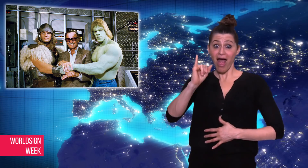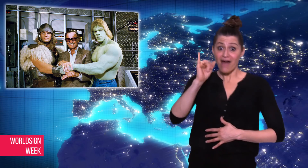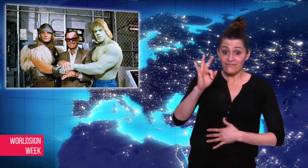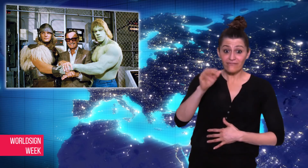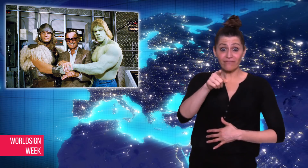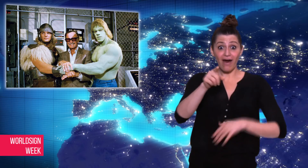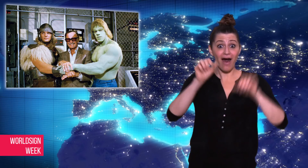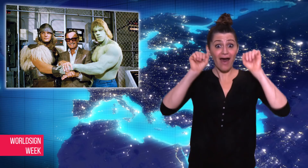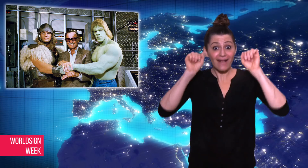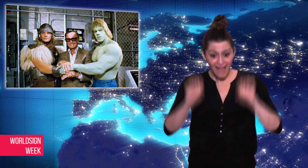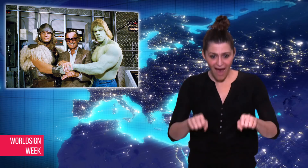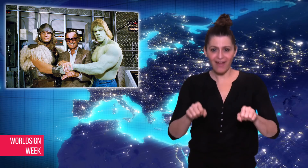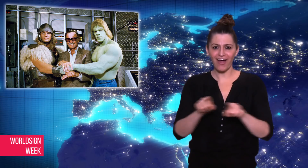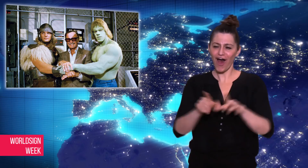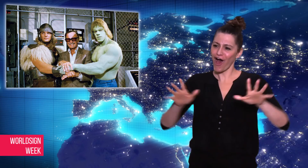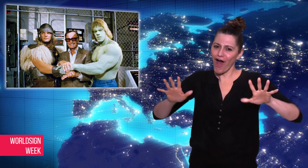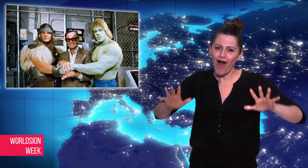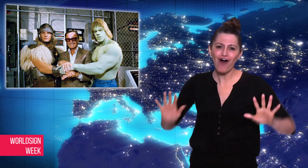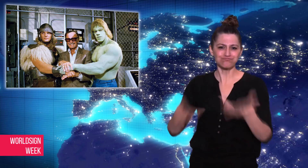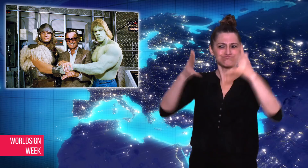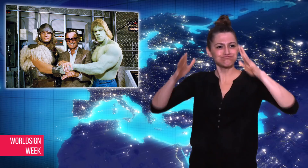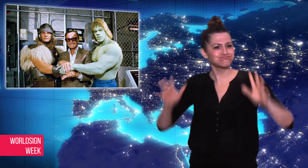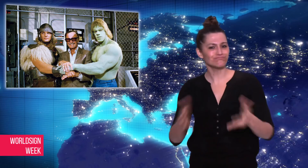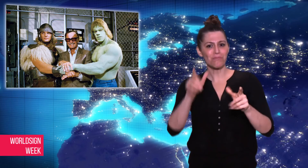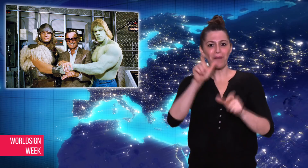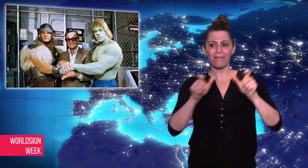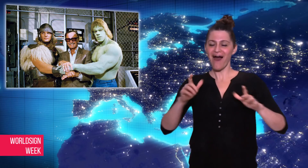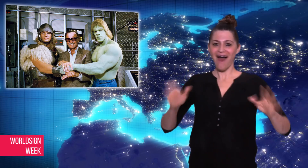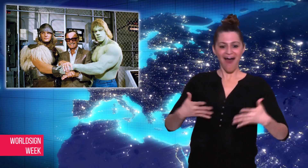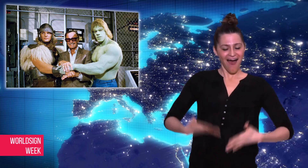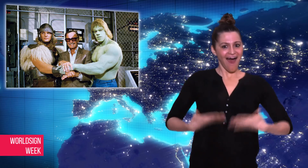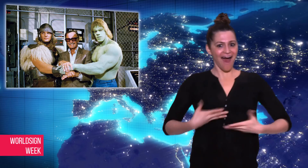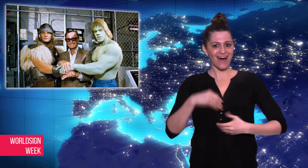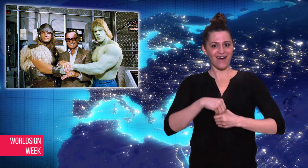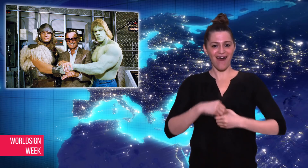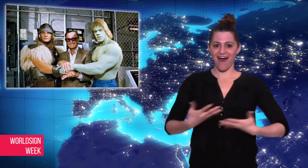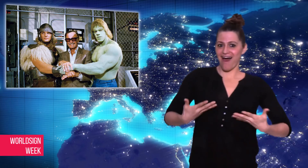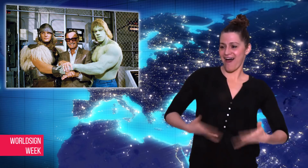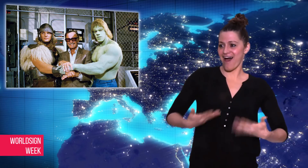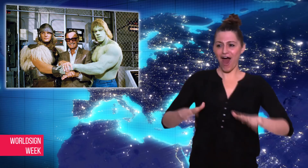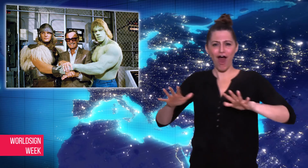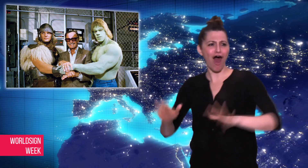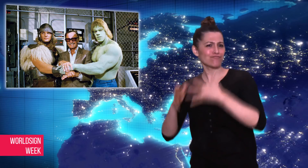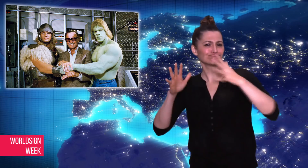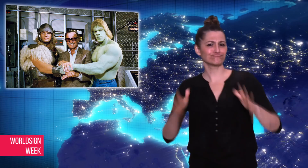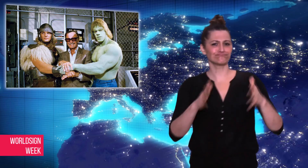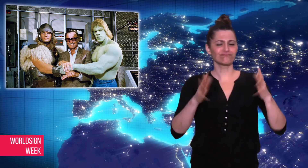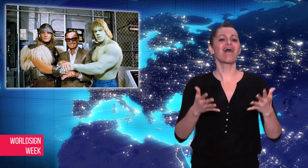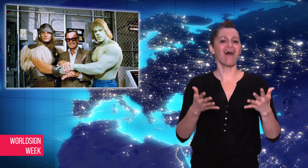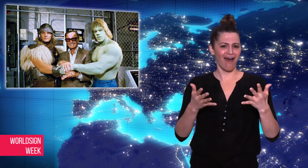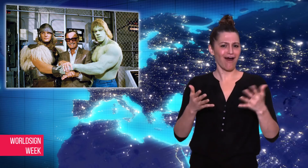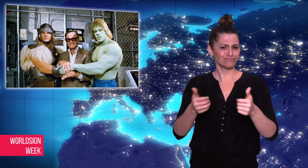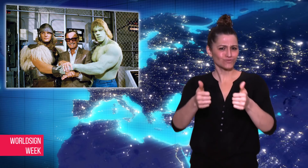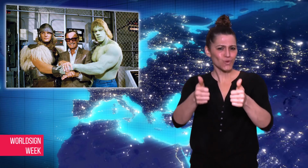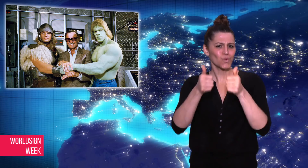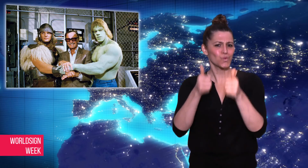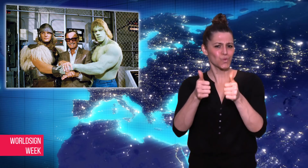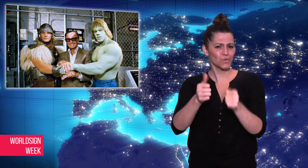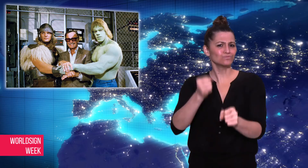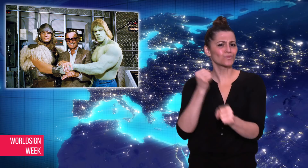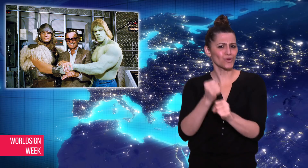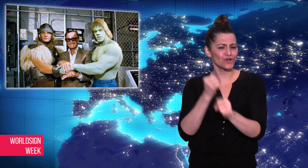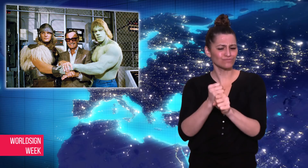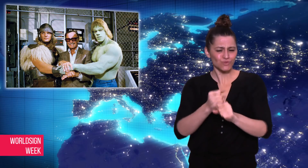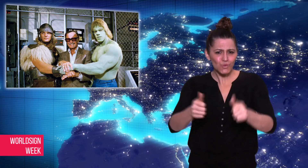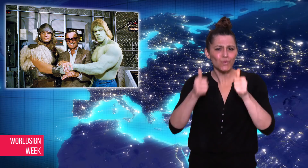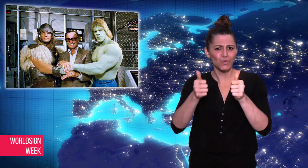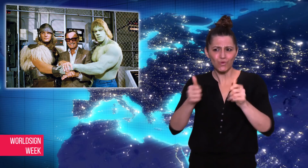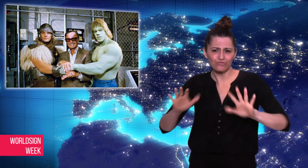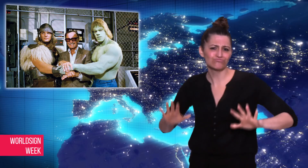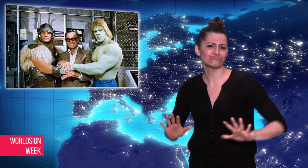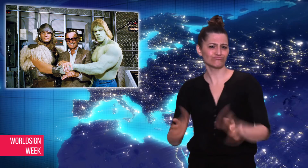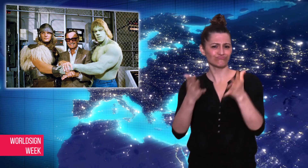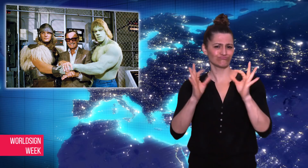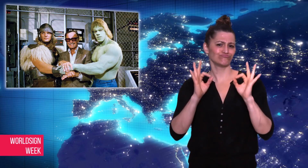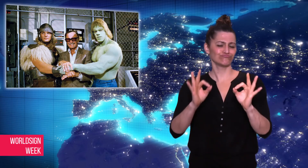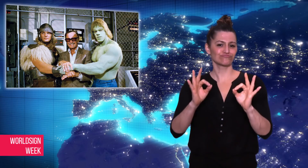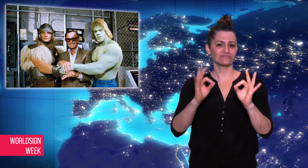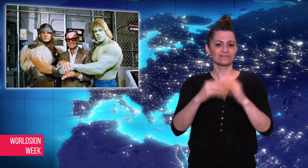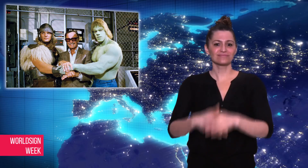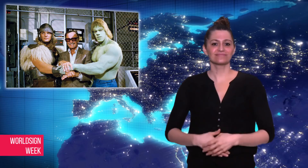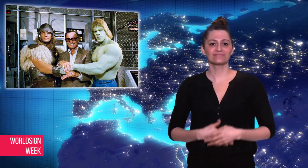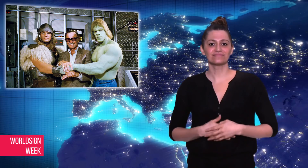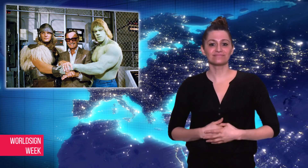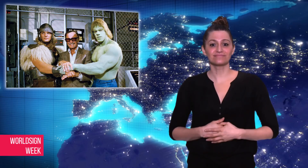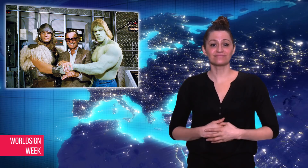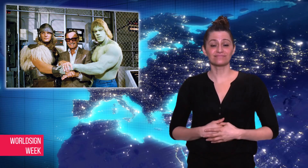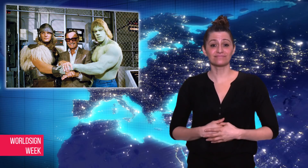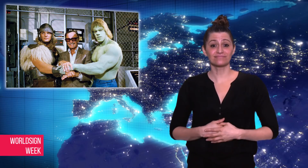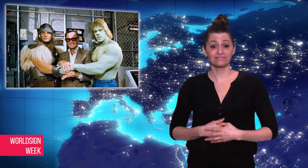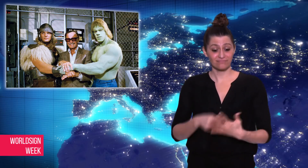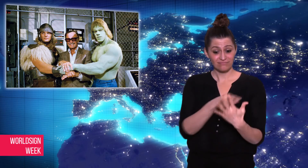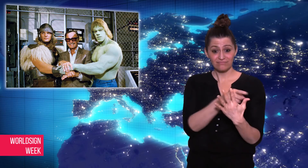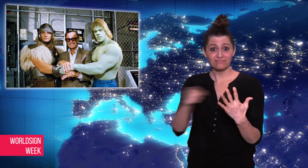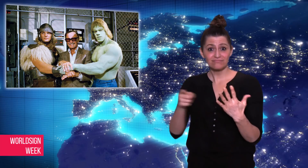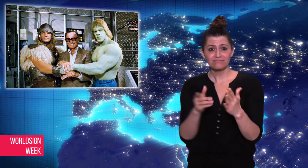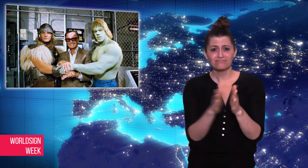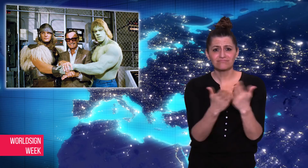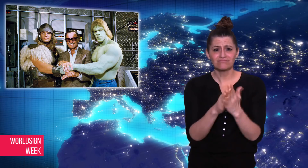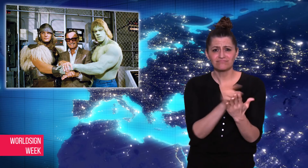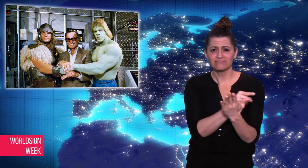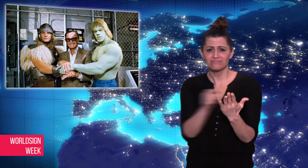I feel that if you're able to entertain, you're doing a good thing.”